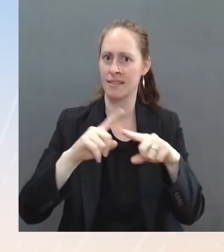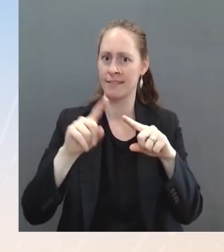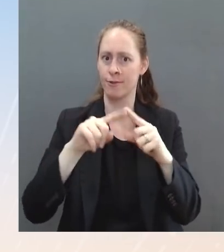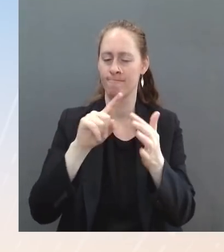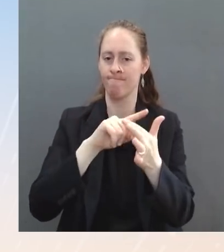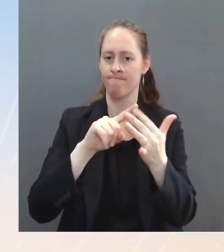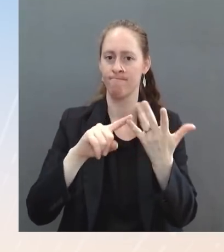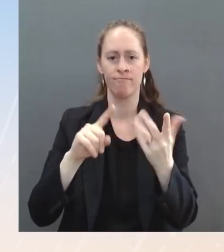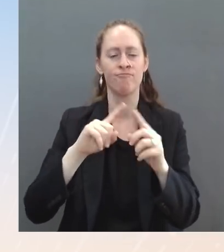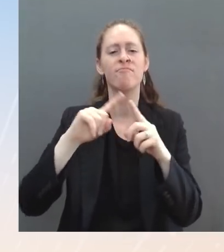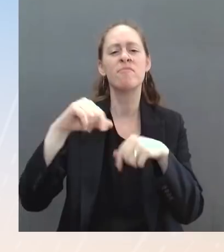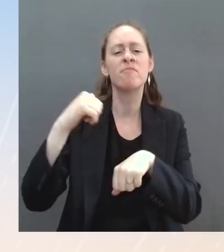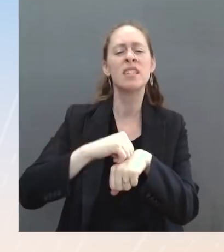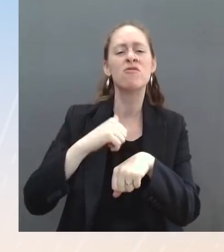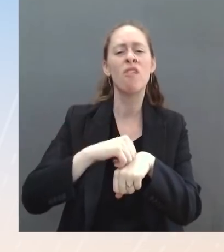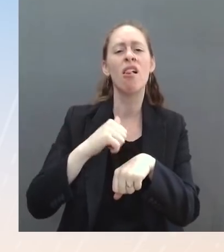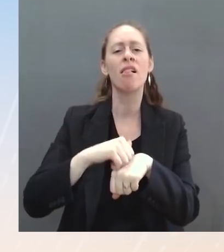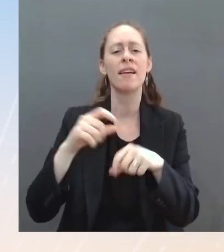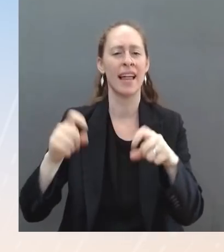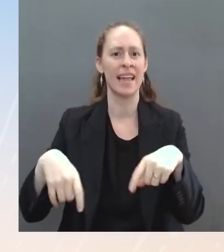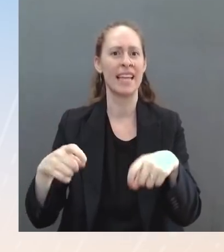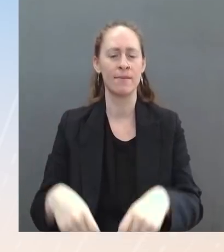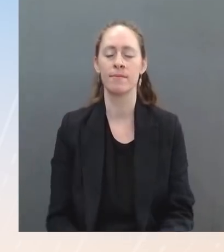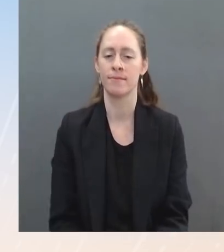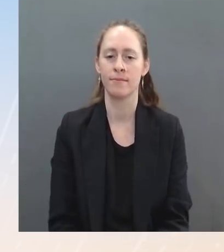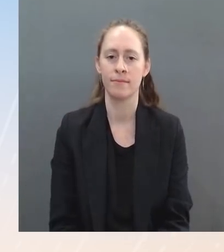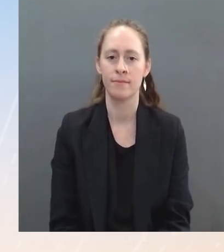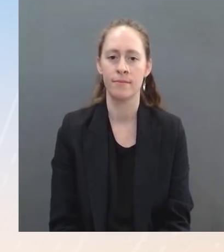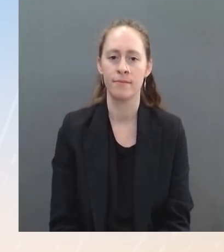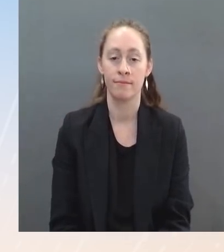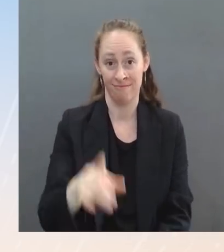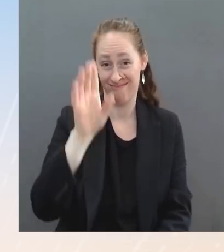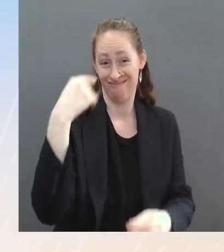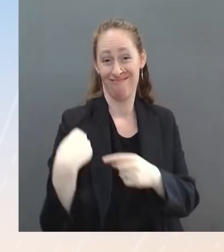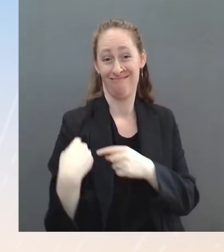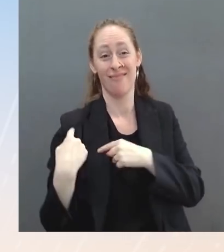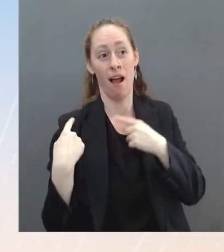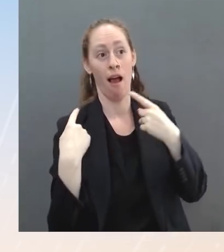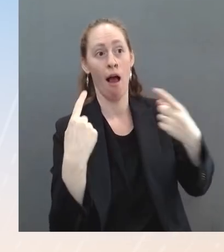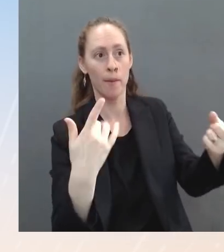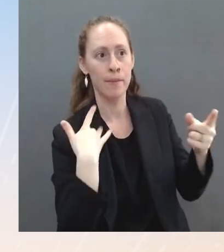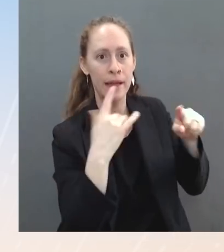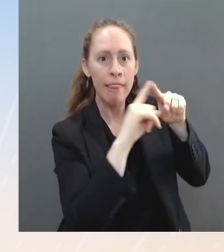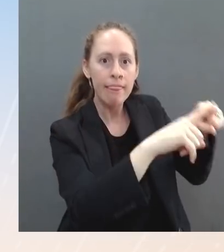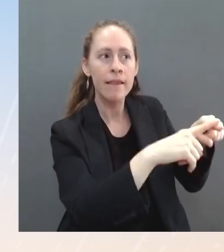It also affects our economic security as well. So, taking -- by taking this action,